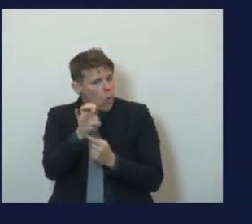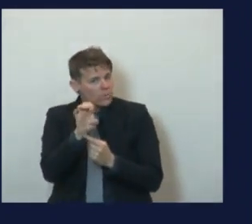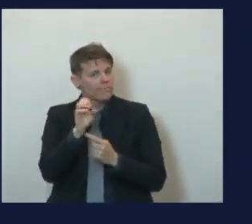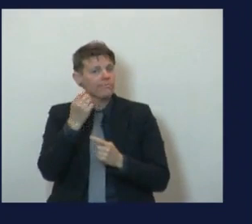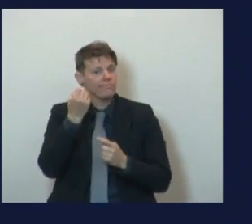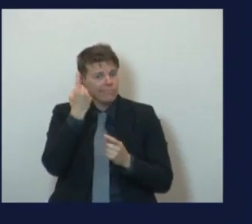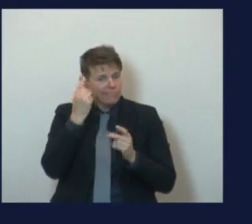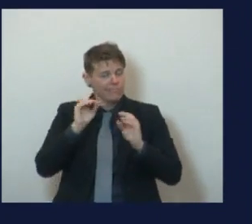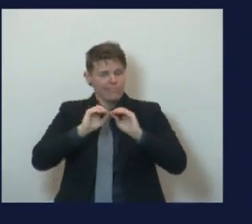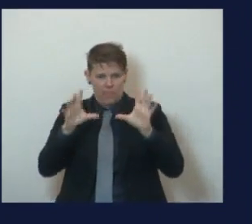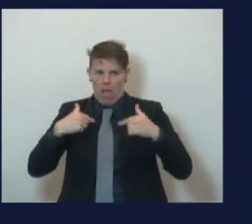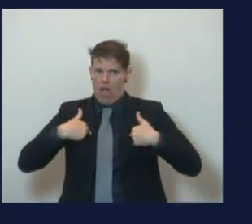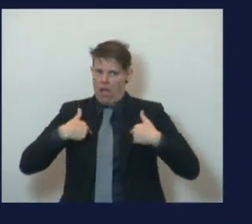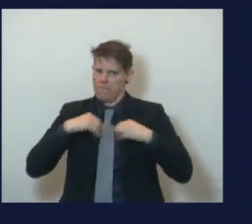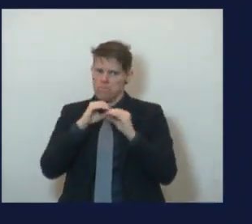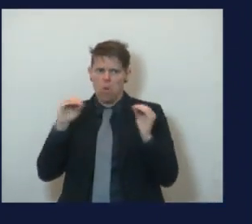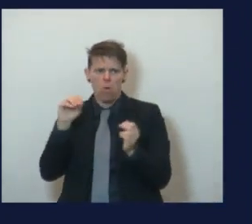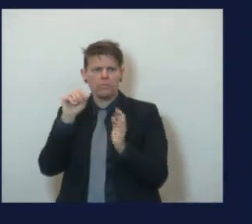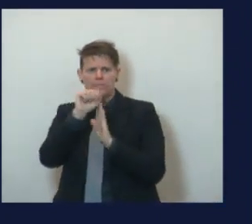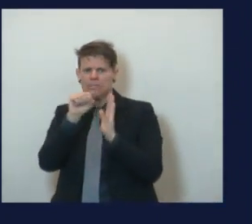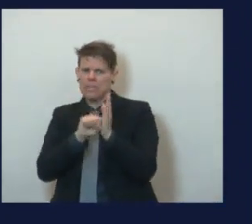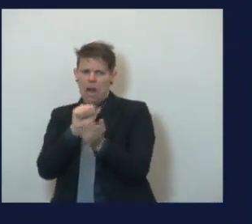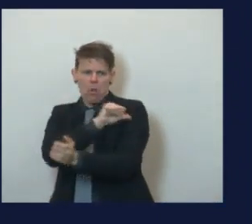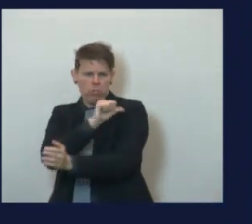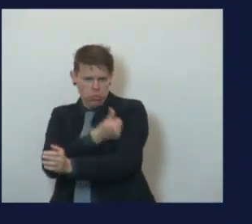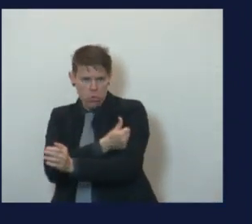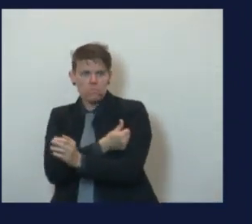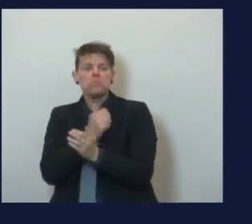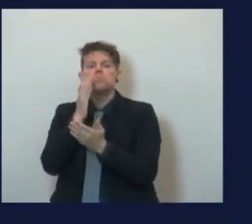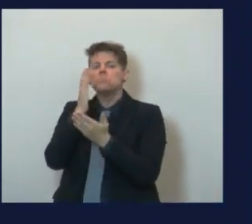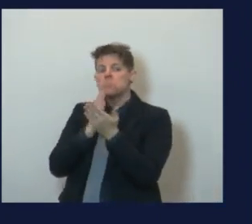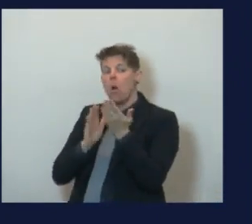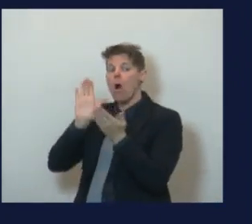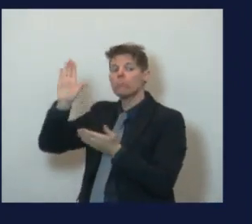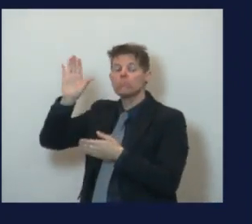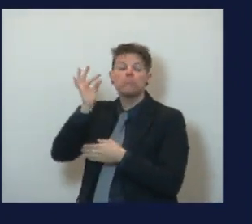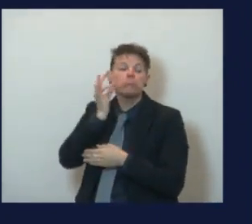I WANT TO BE REALLY CLEAR THAT WHERE WE HAD. NO STATE AUTHORITY.